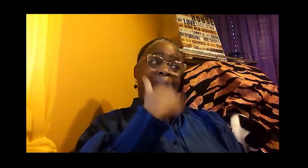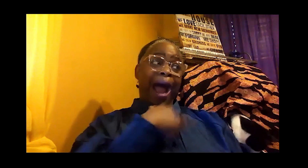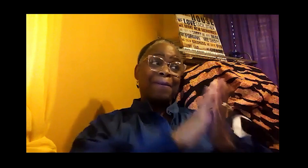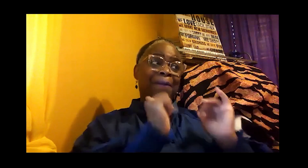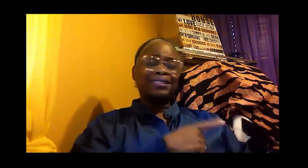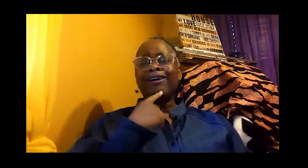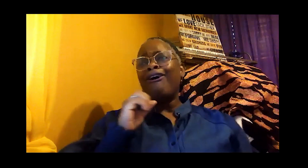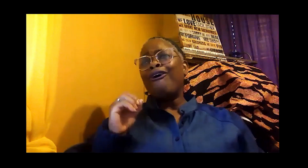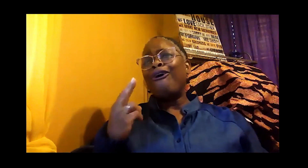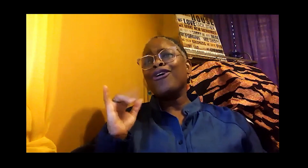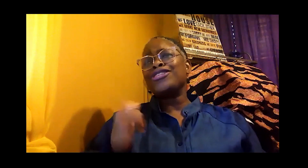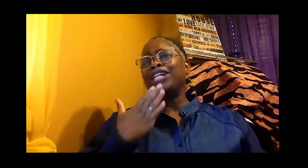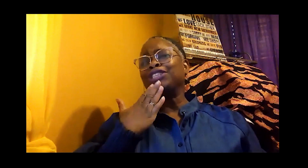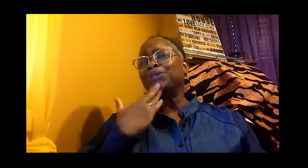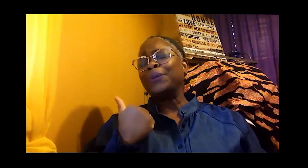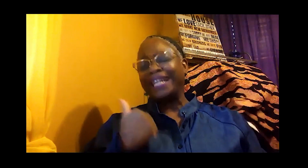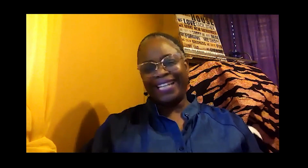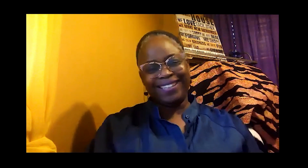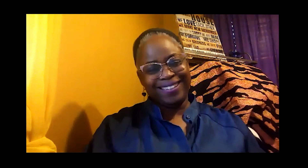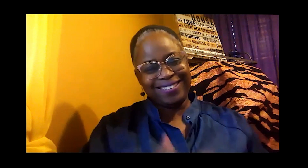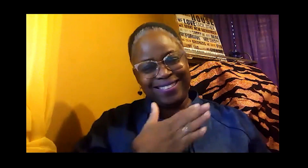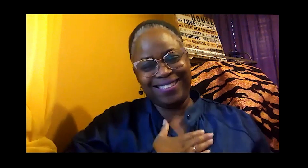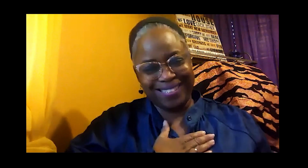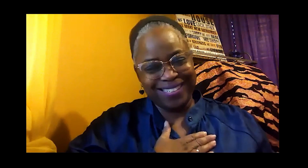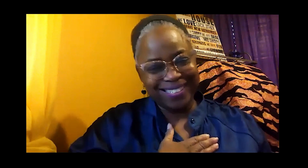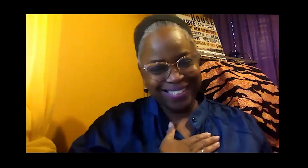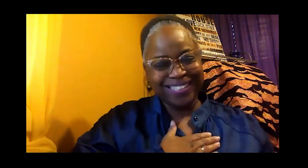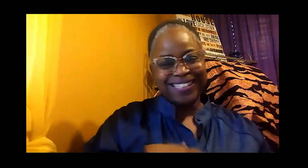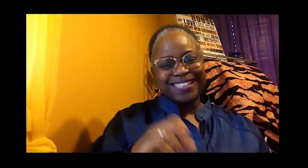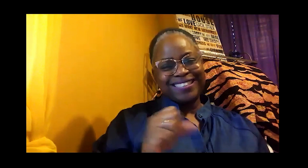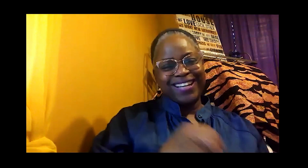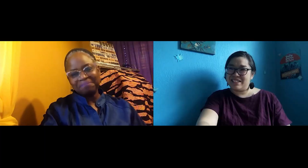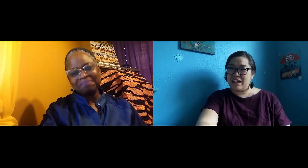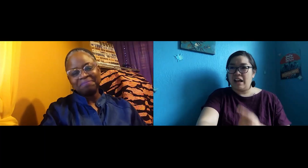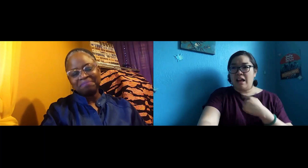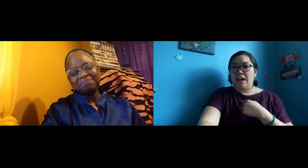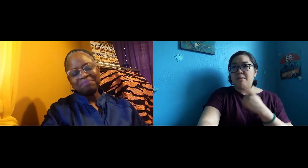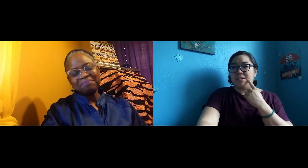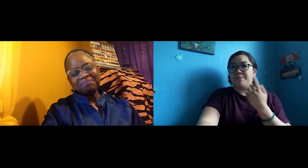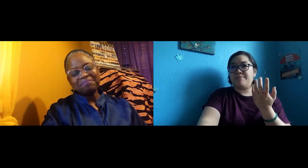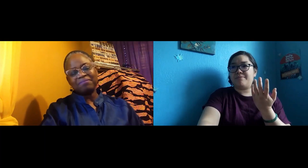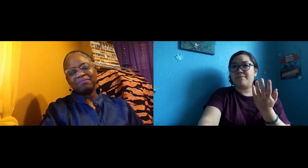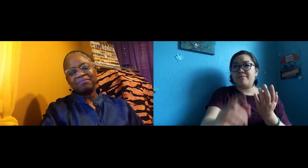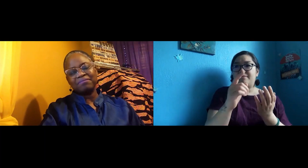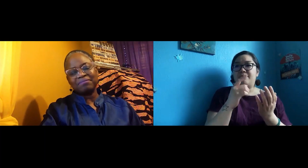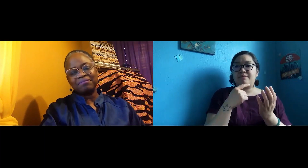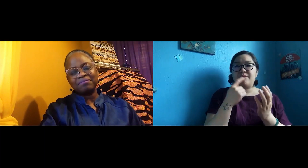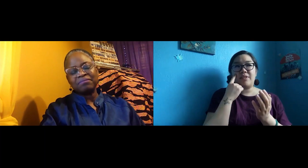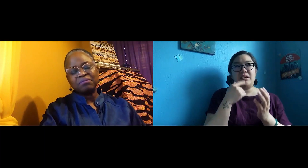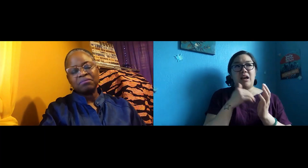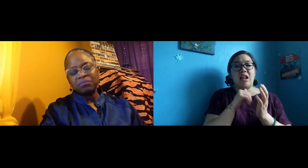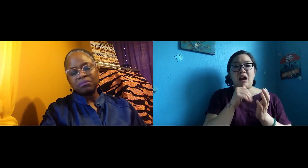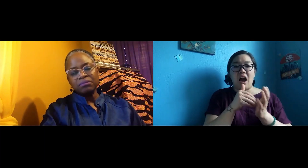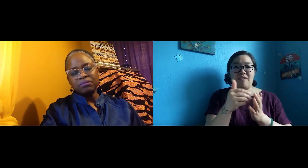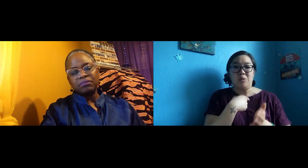was the reason I wanted to become an actor. Miss Tyson stated 'that's so sweet'. I think - I think